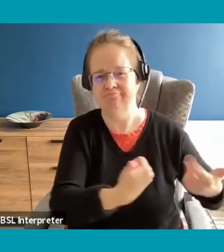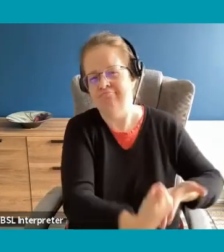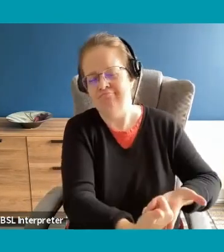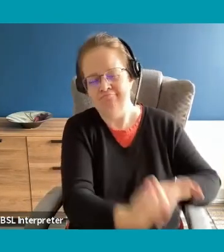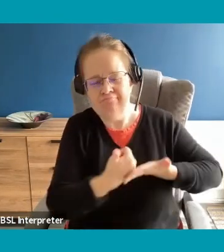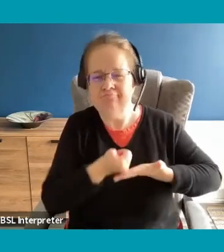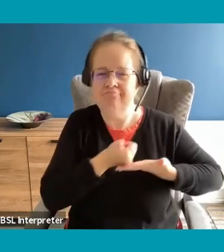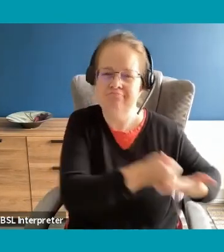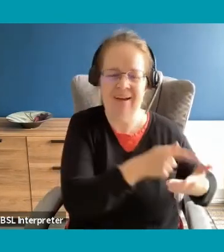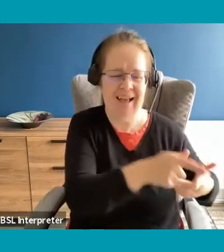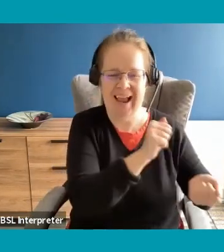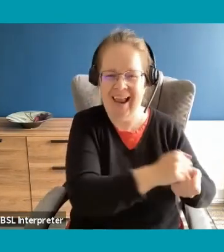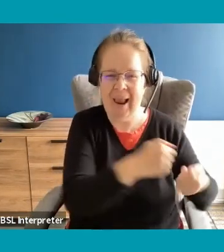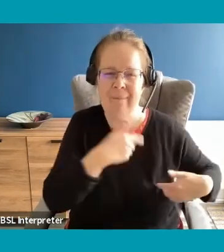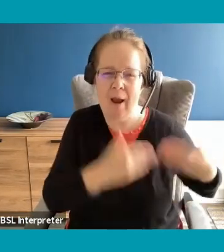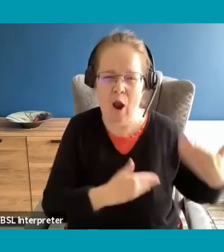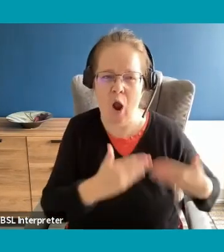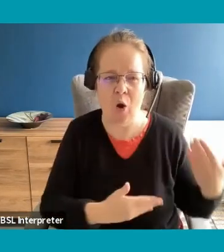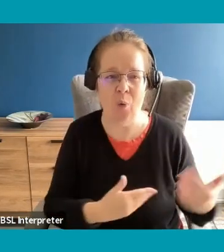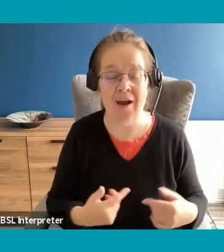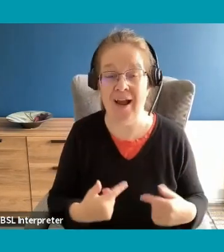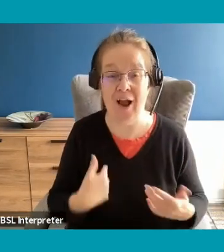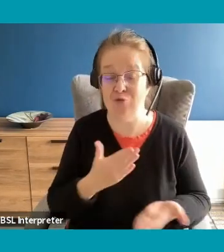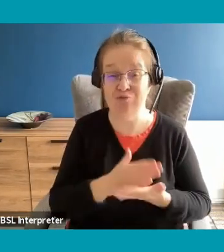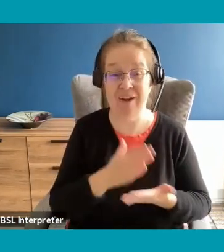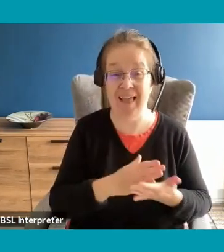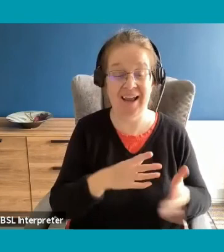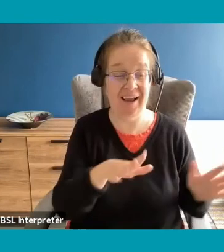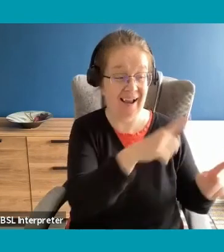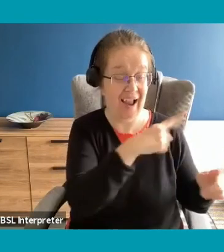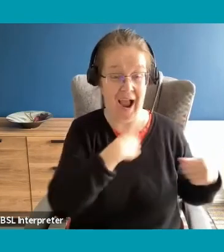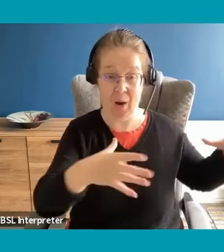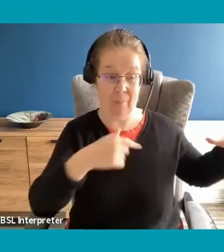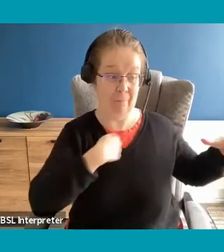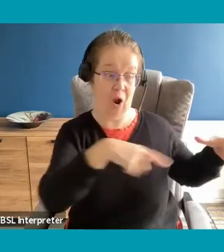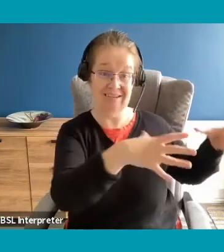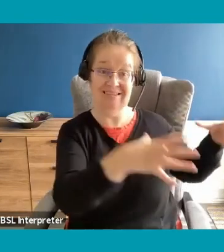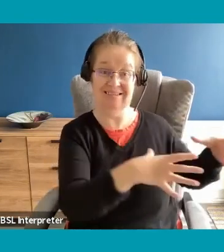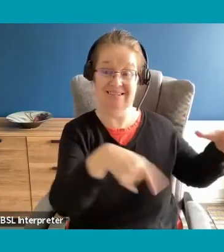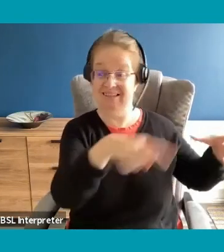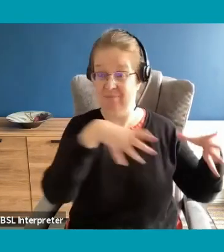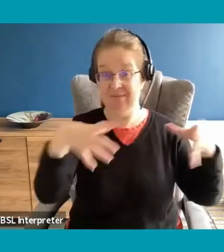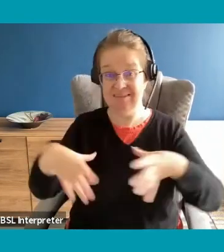keep me going and I can't really. And again, the teams that I work with and you know I've I've known them now